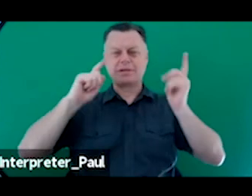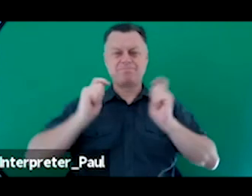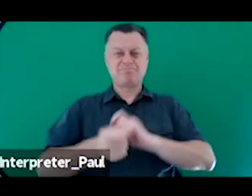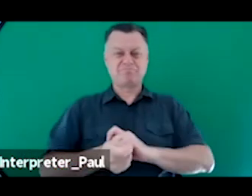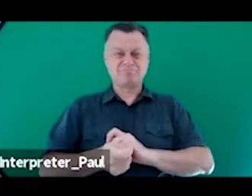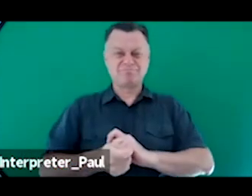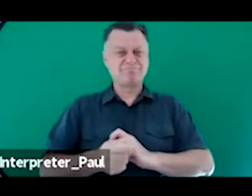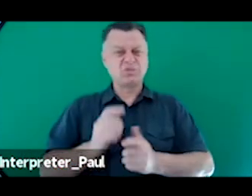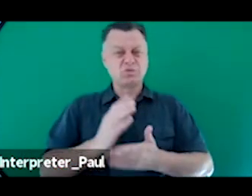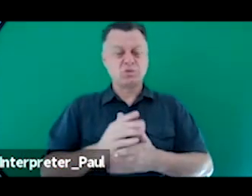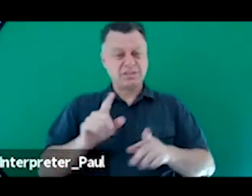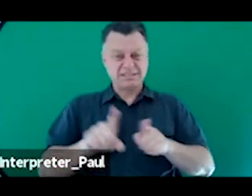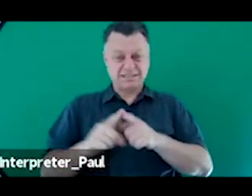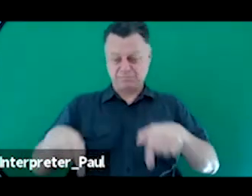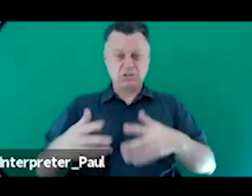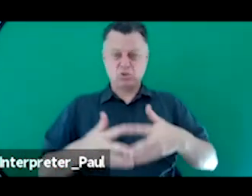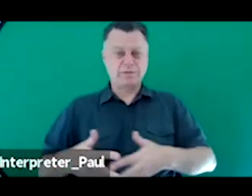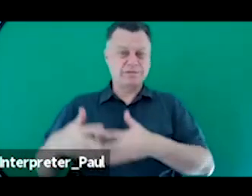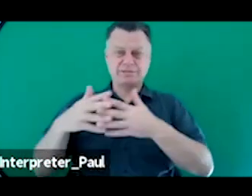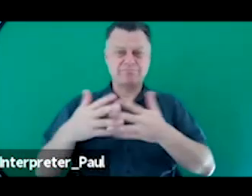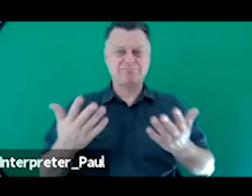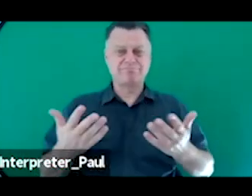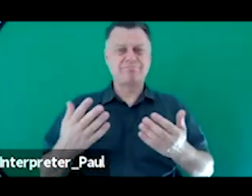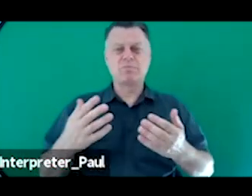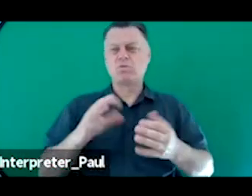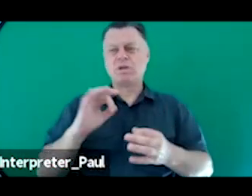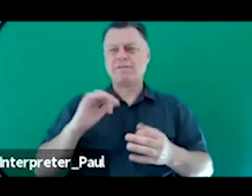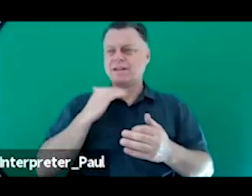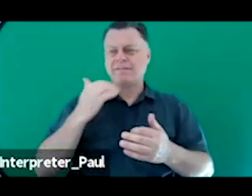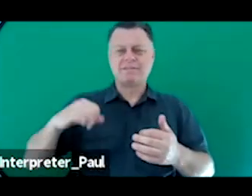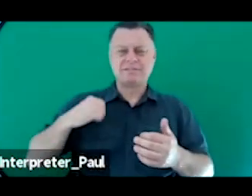There are not enough people to take care of all of the needs that we perceive.